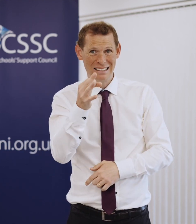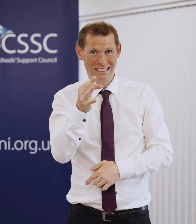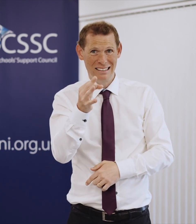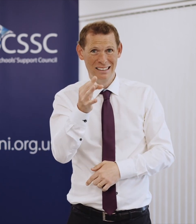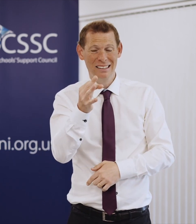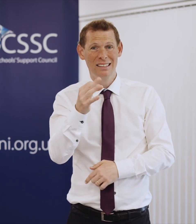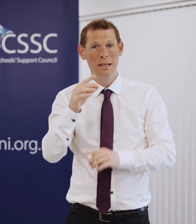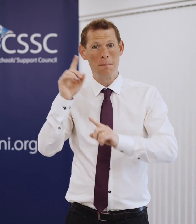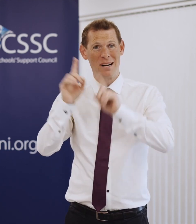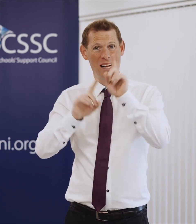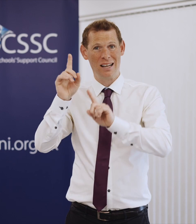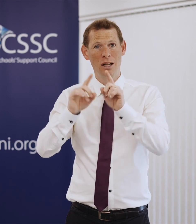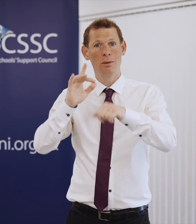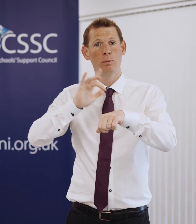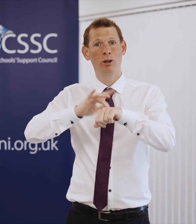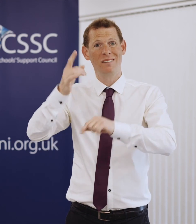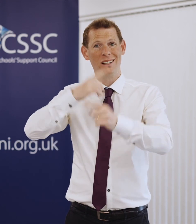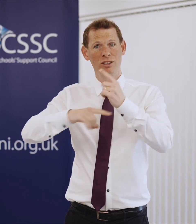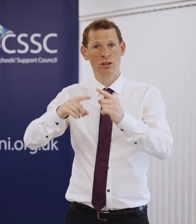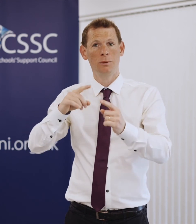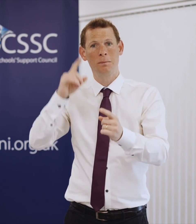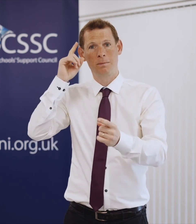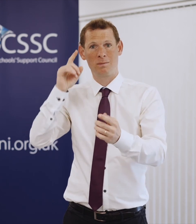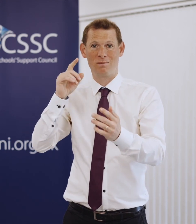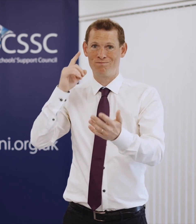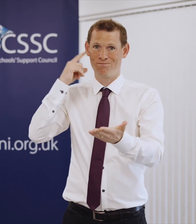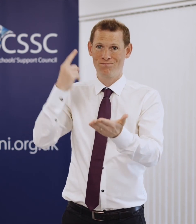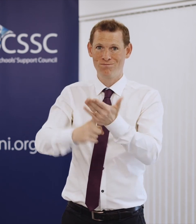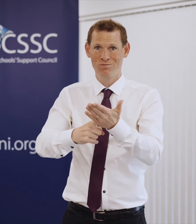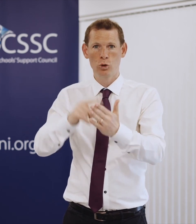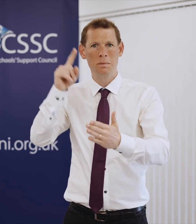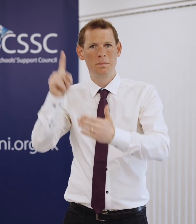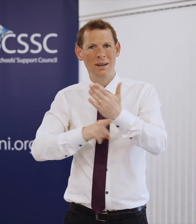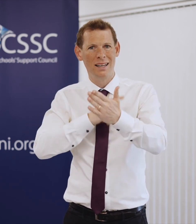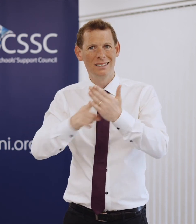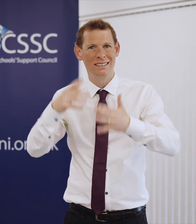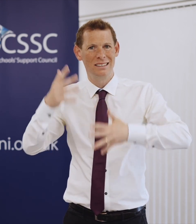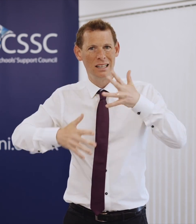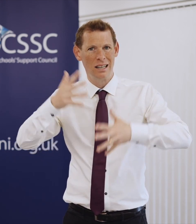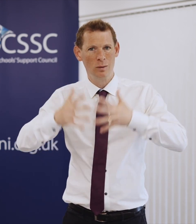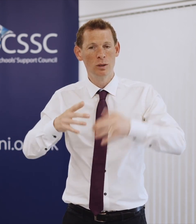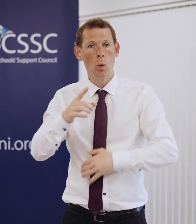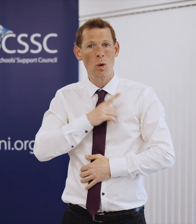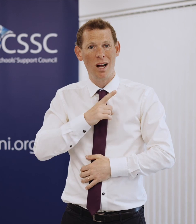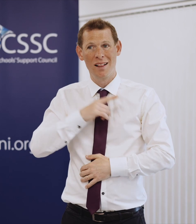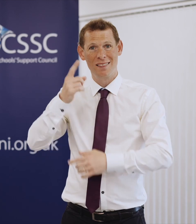out there in every mainstream society. In 1880 a lot of deaf professionals felt that